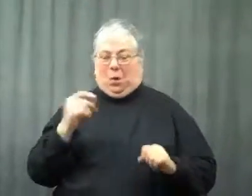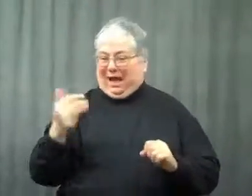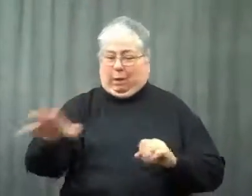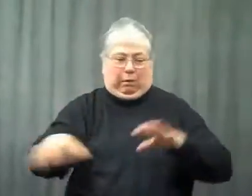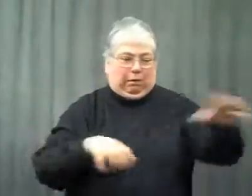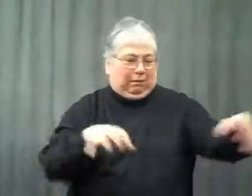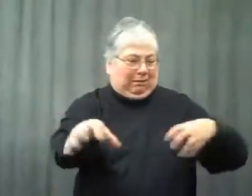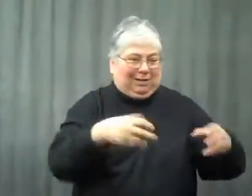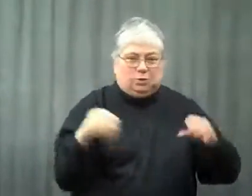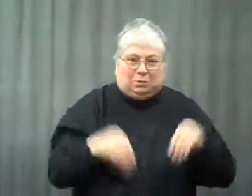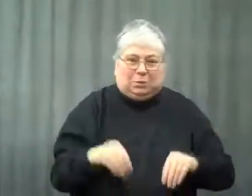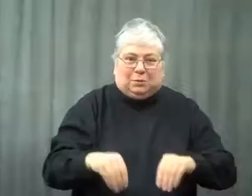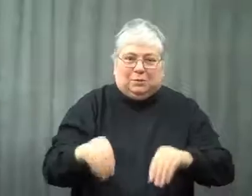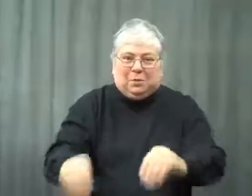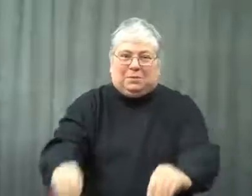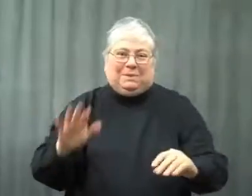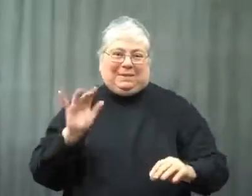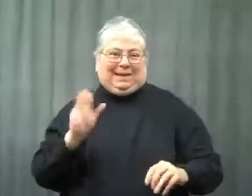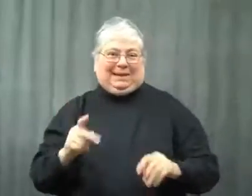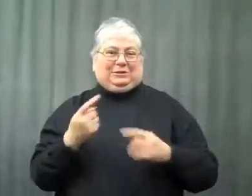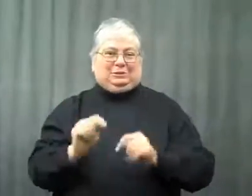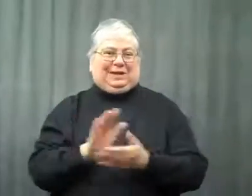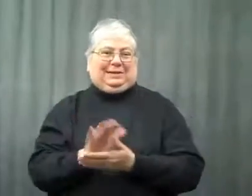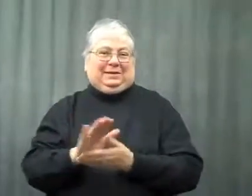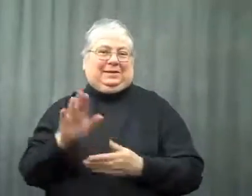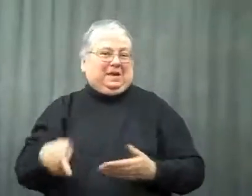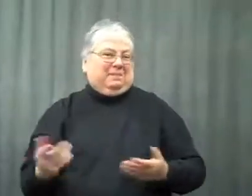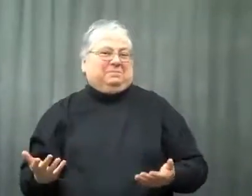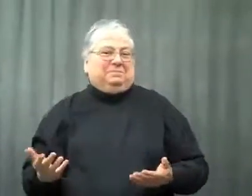People were trying to clean up and put the sidewalks and roads back together.